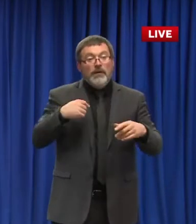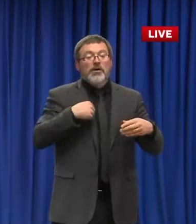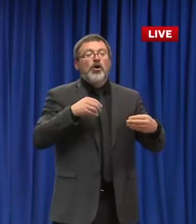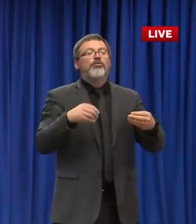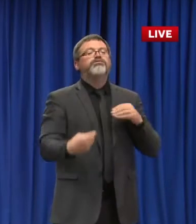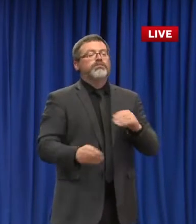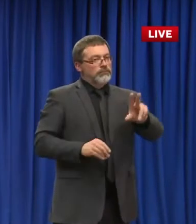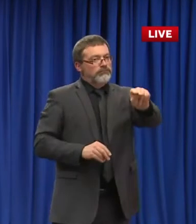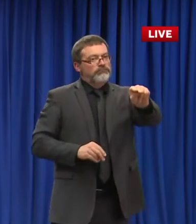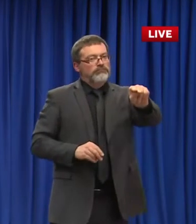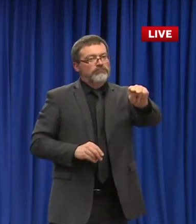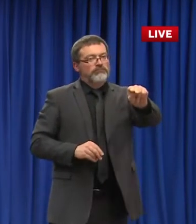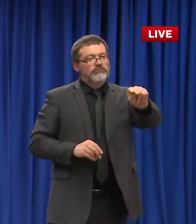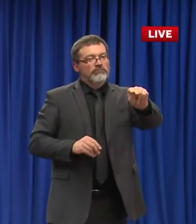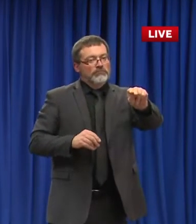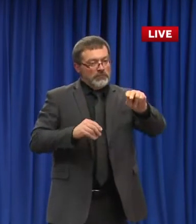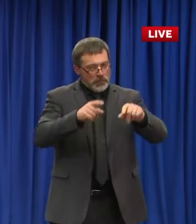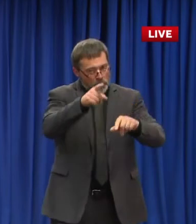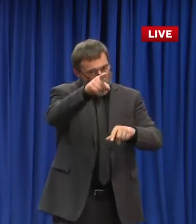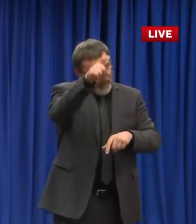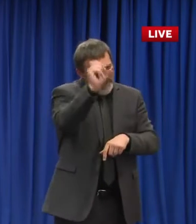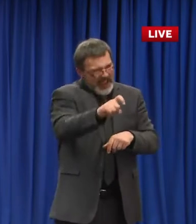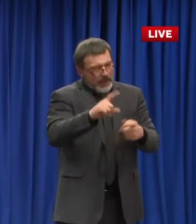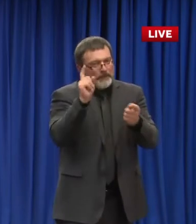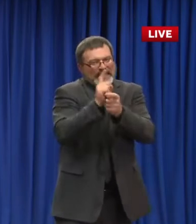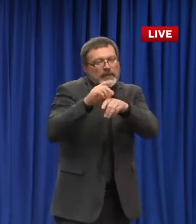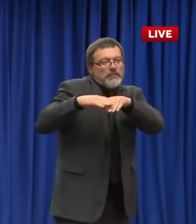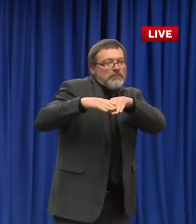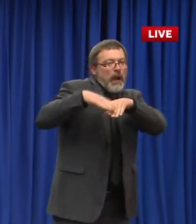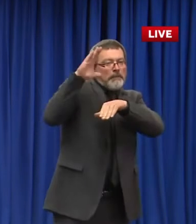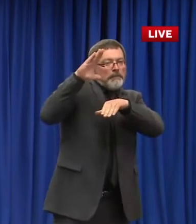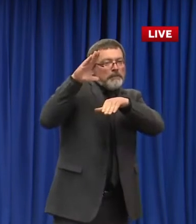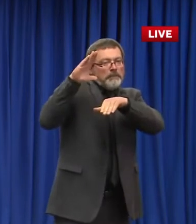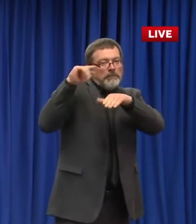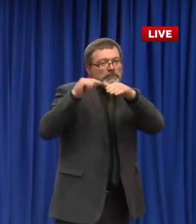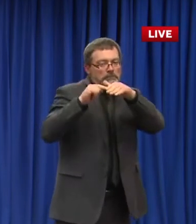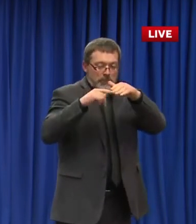THE GUIDANCE IS MANDATORY. THERE IS A BEAR IN A MINIMUM THAT EACH BUSINESS MUST MEET.